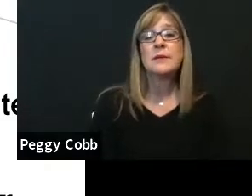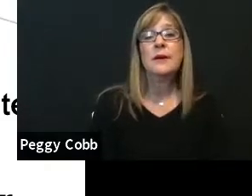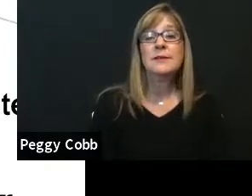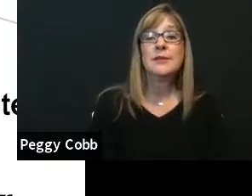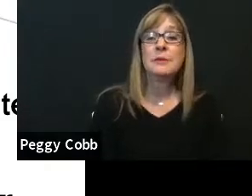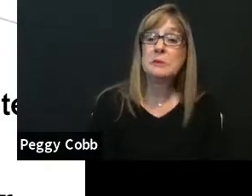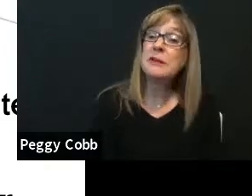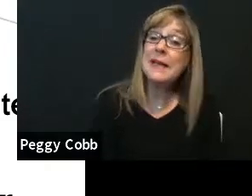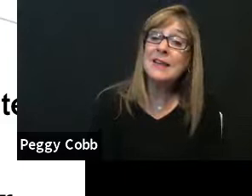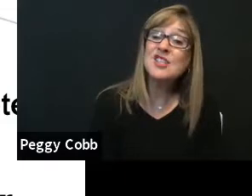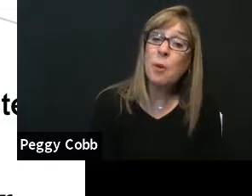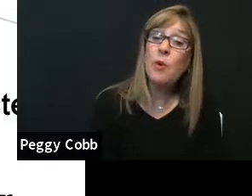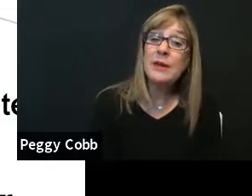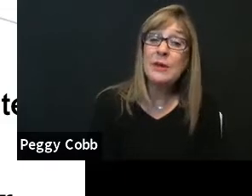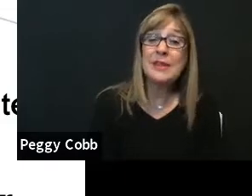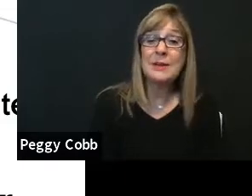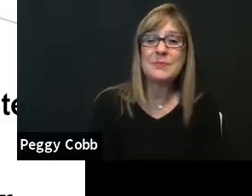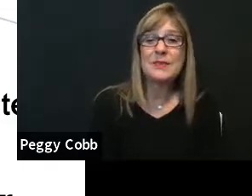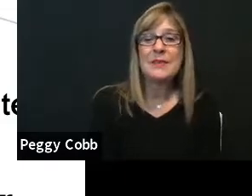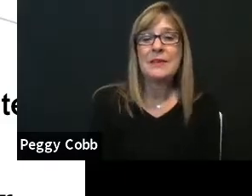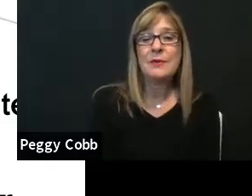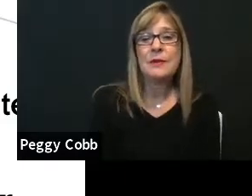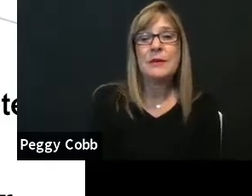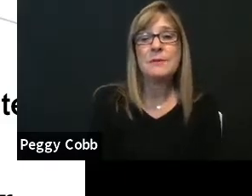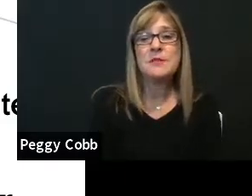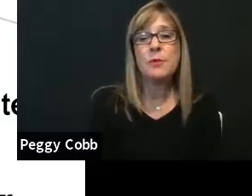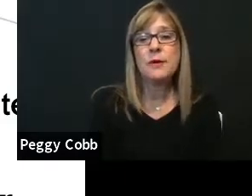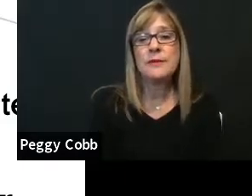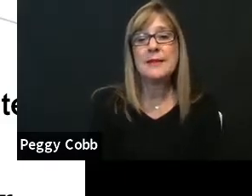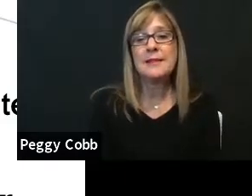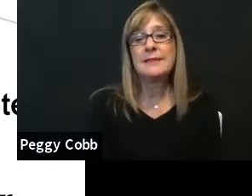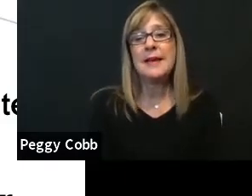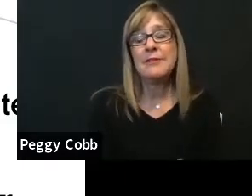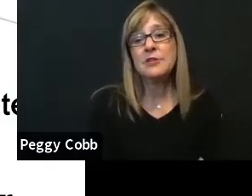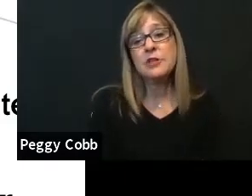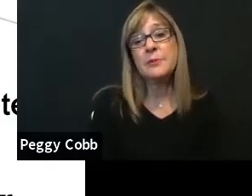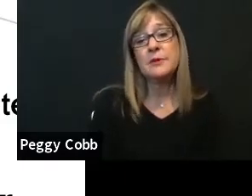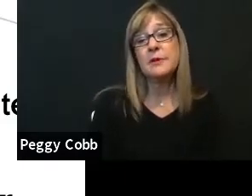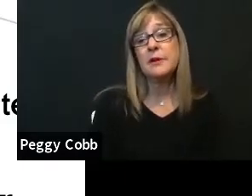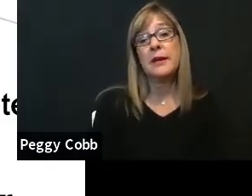So they would really kind of spoil them. They're really become spoiled but they think they have an interpreter.